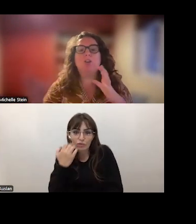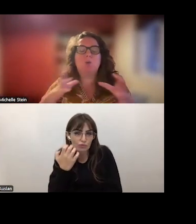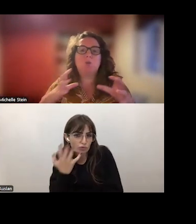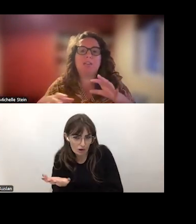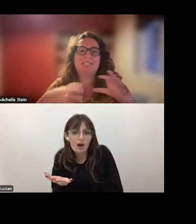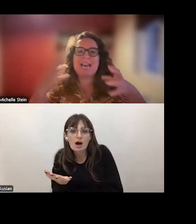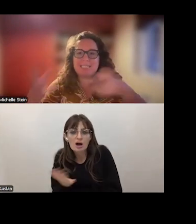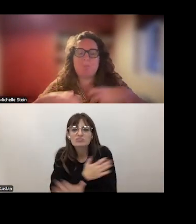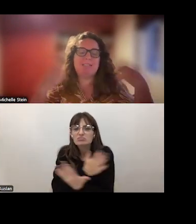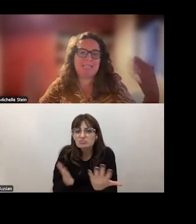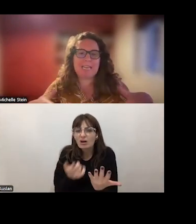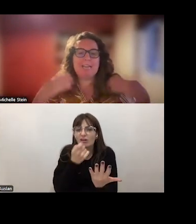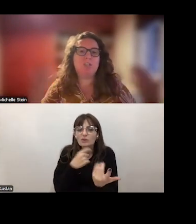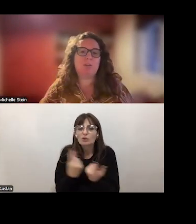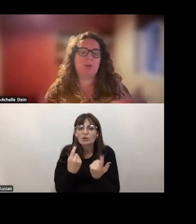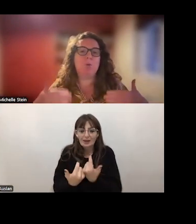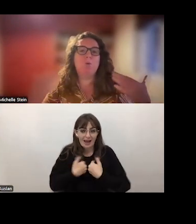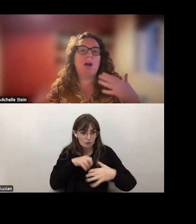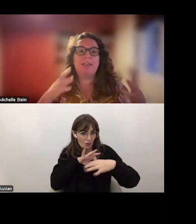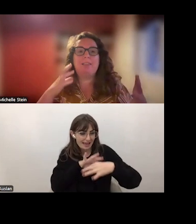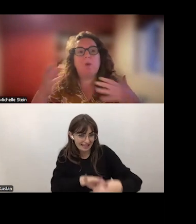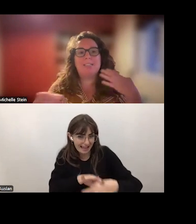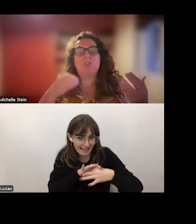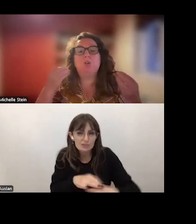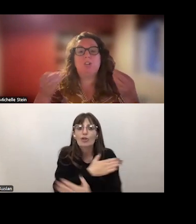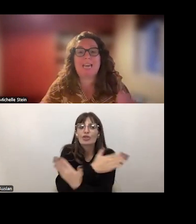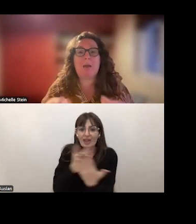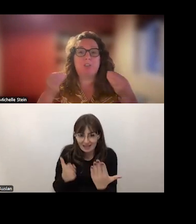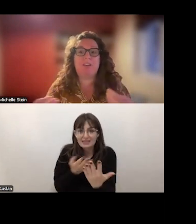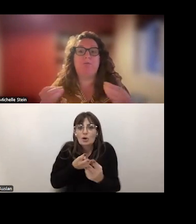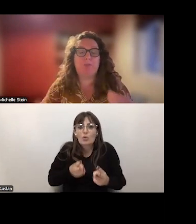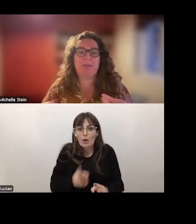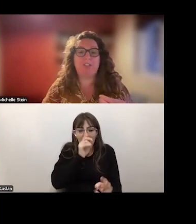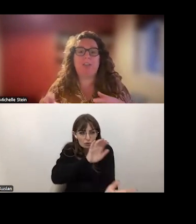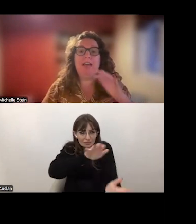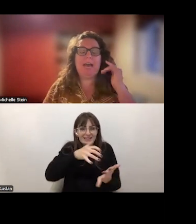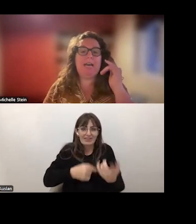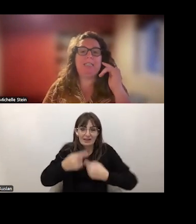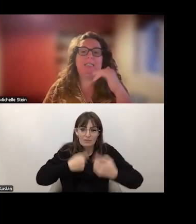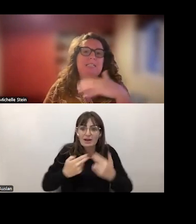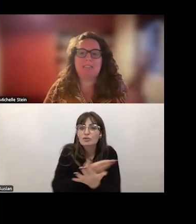Those are all things as someone is engaging with you, ways you could capture the information. As I